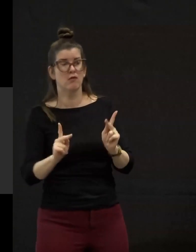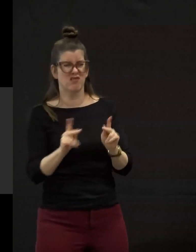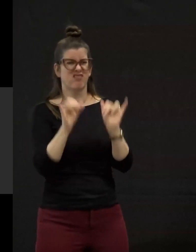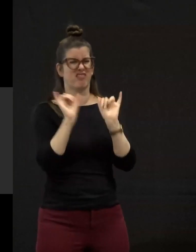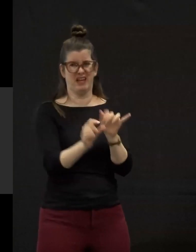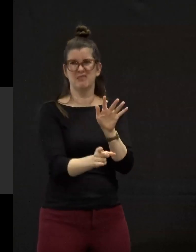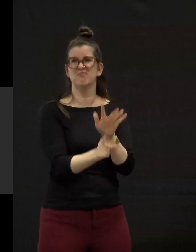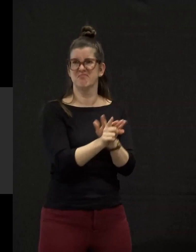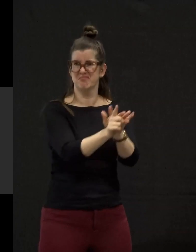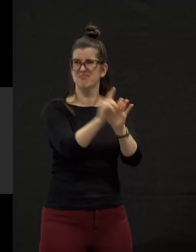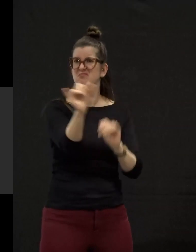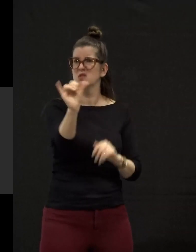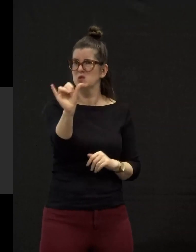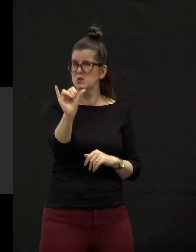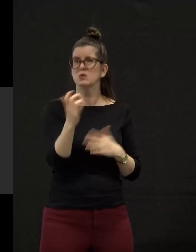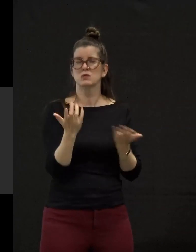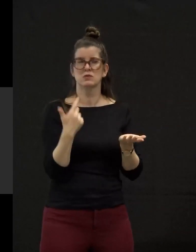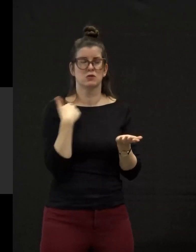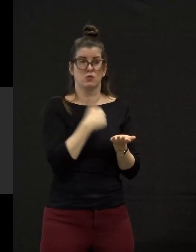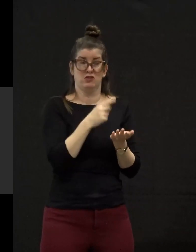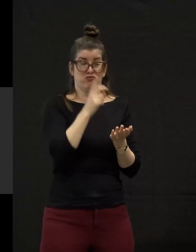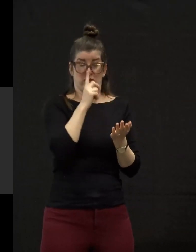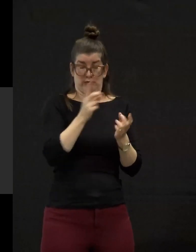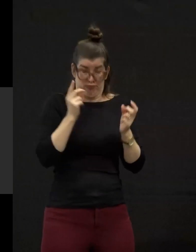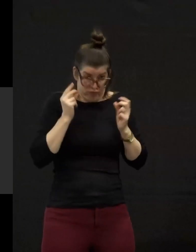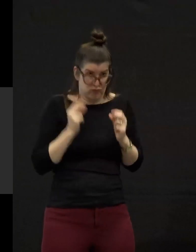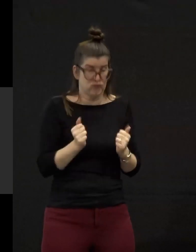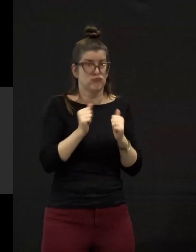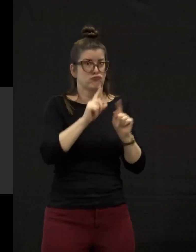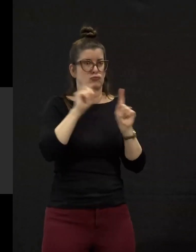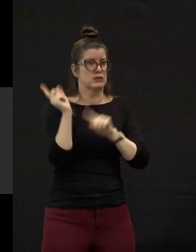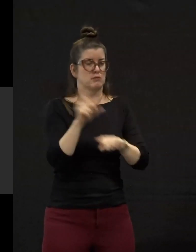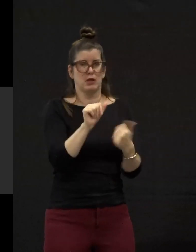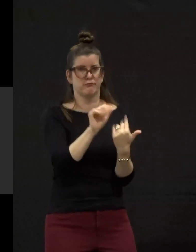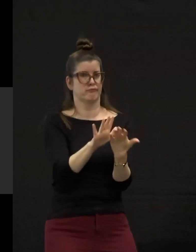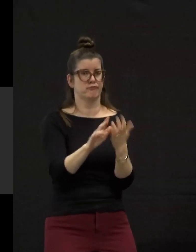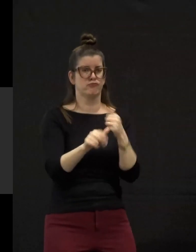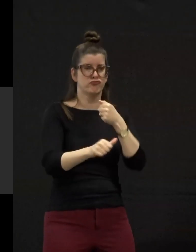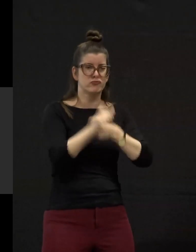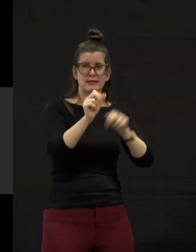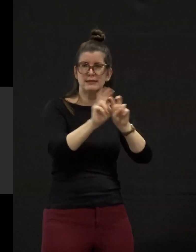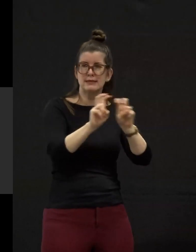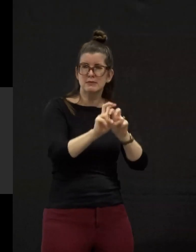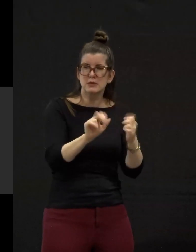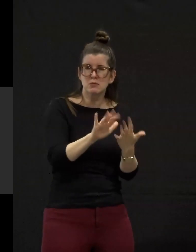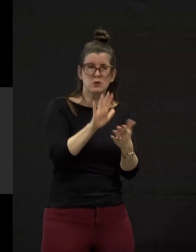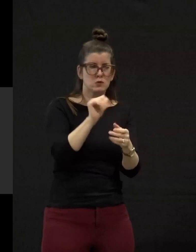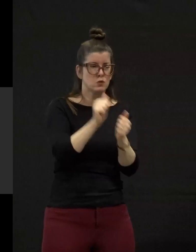and so we take a very urgent response, risk assessment approach in the kind of case.